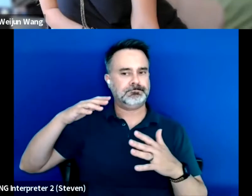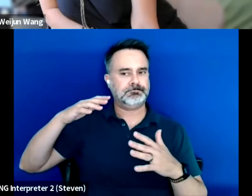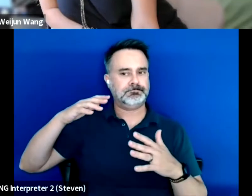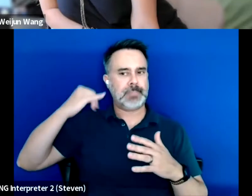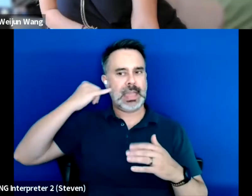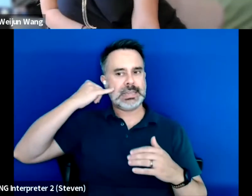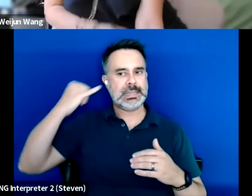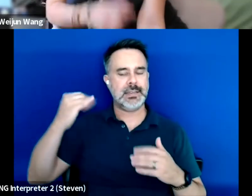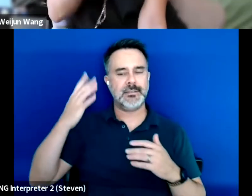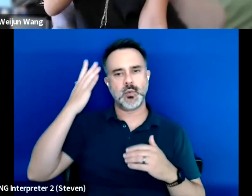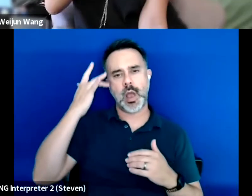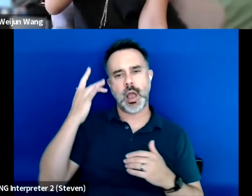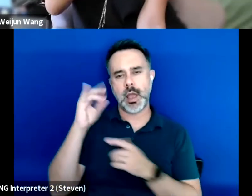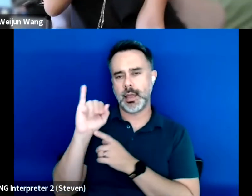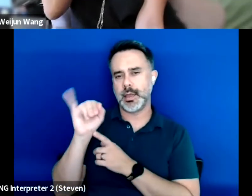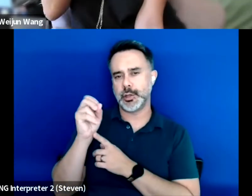Sorry, I -- I said that incorrectly.